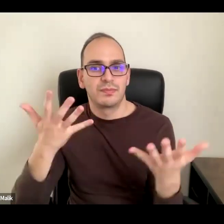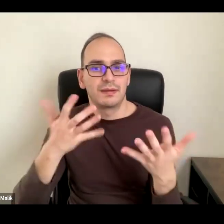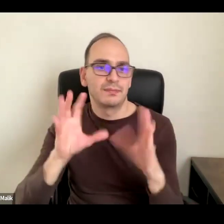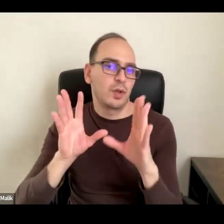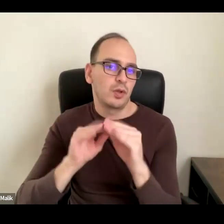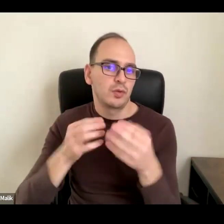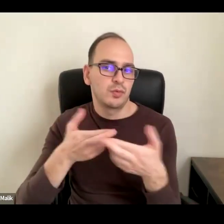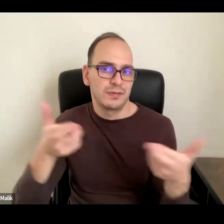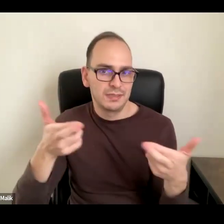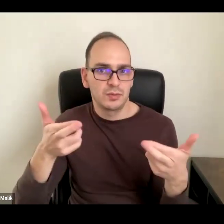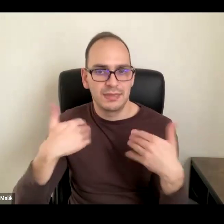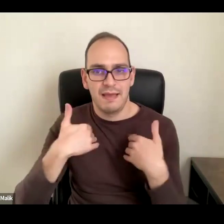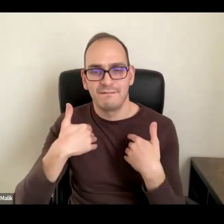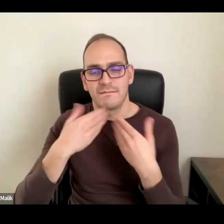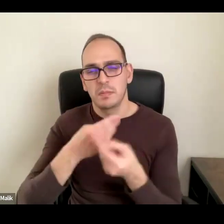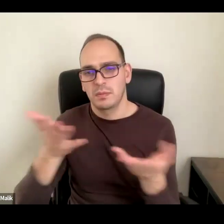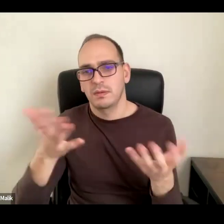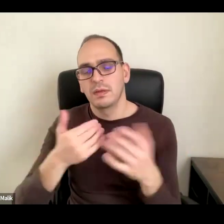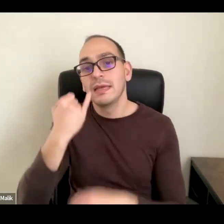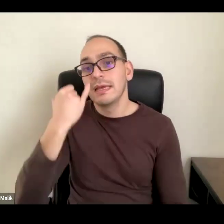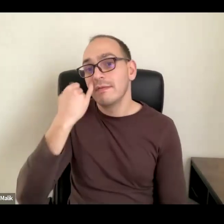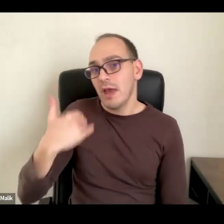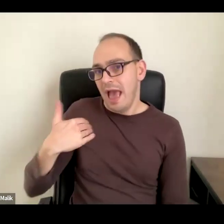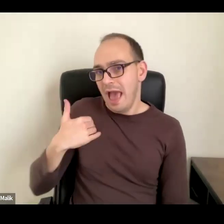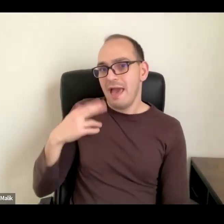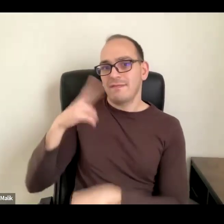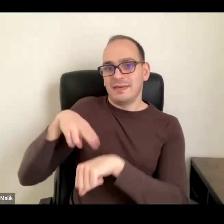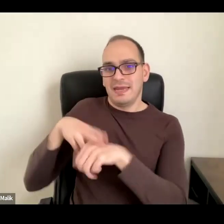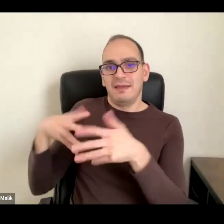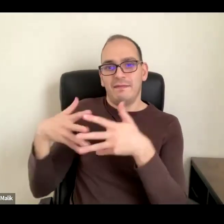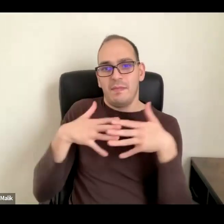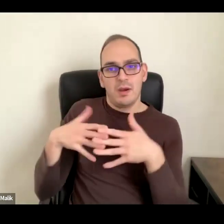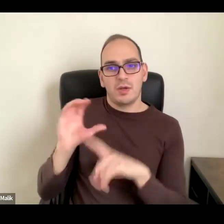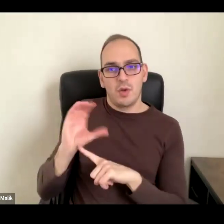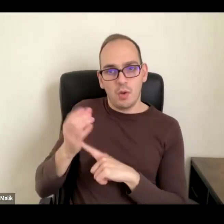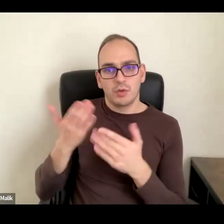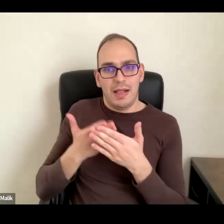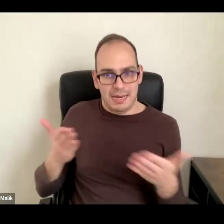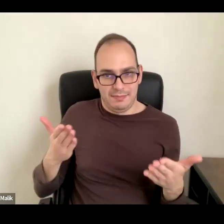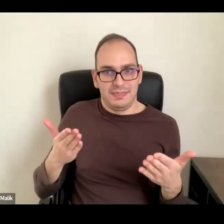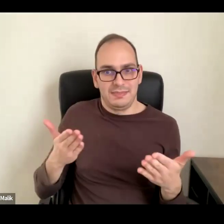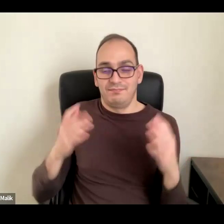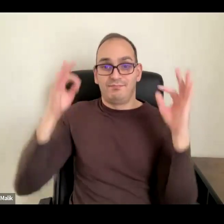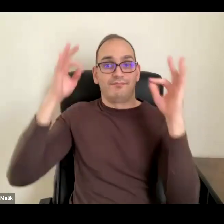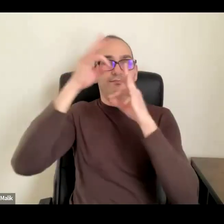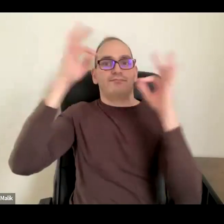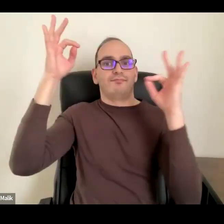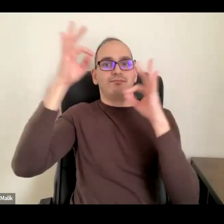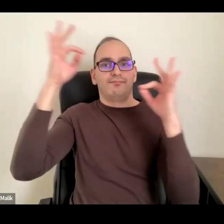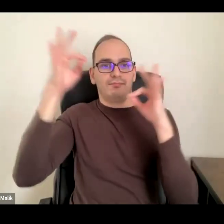resources we have. If you have Native American cultural items and you have no idea what they are